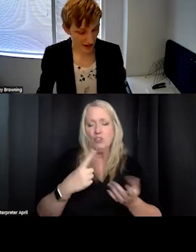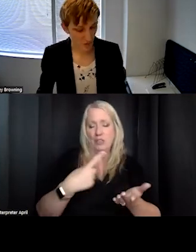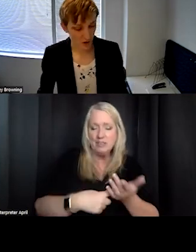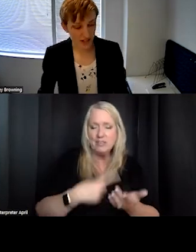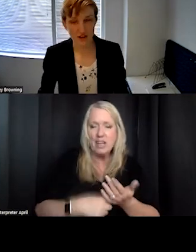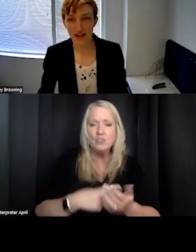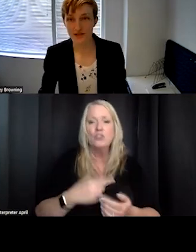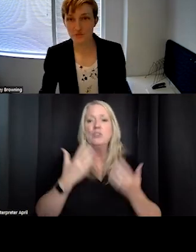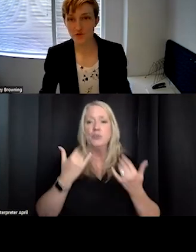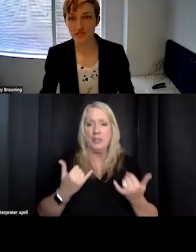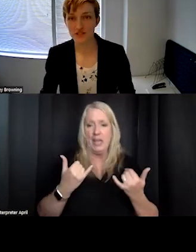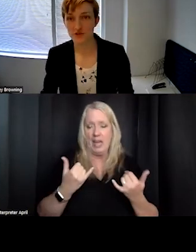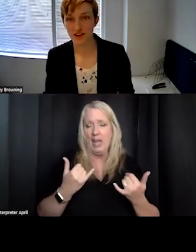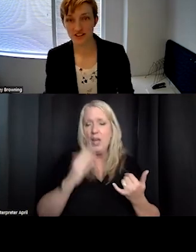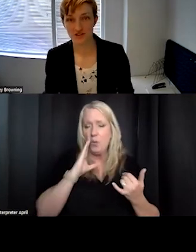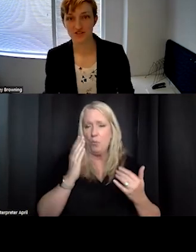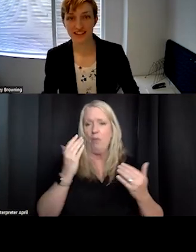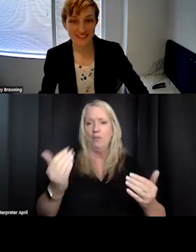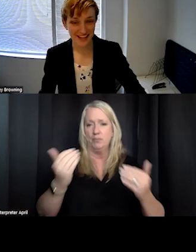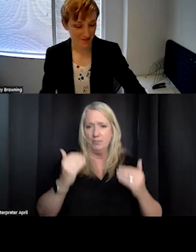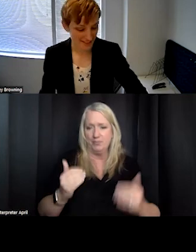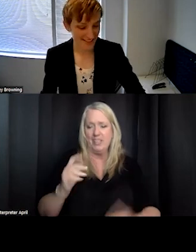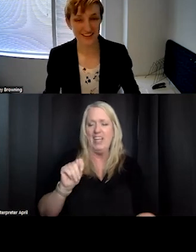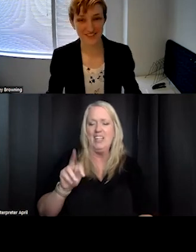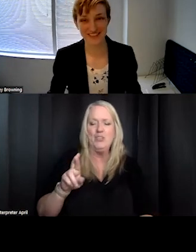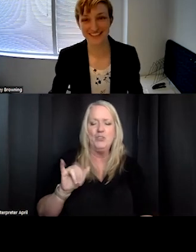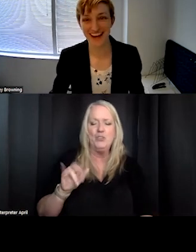WE ARE GOING TO GO AHEAD AND MOVE INTO OUR TRIVIA SEGMENT FOR TODAY.